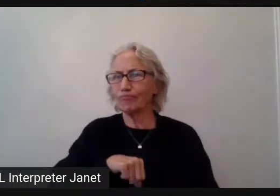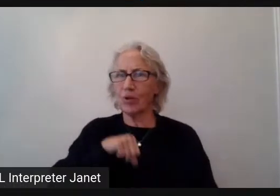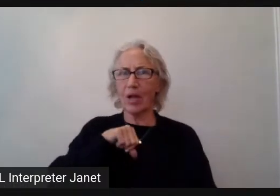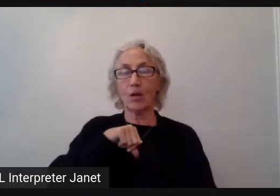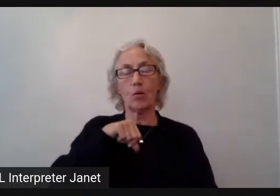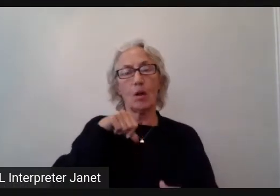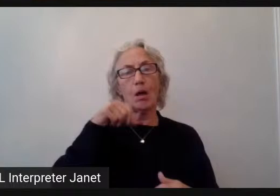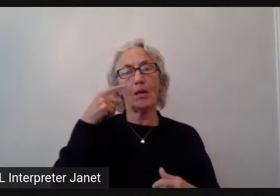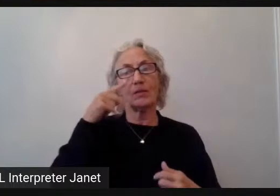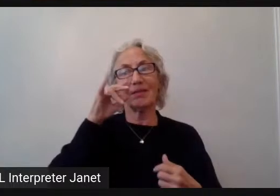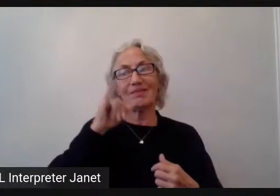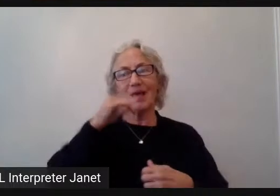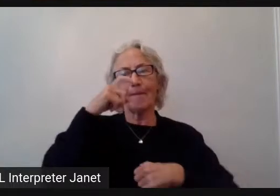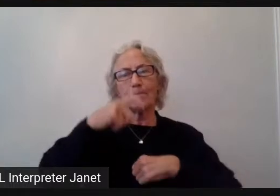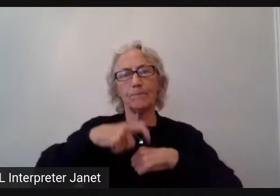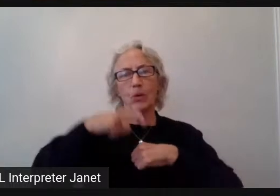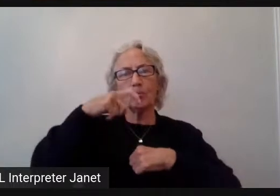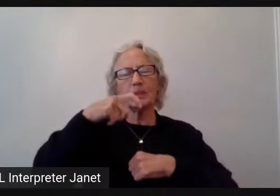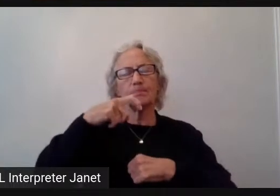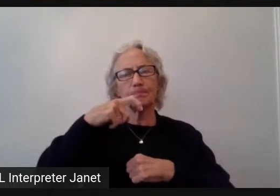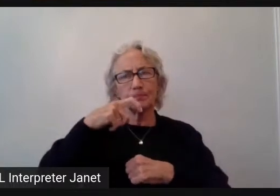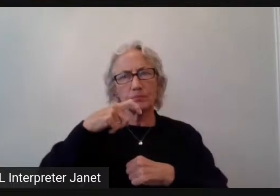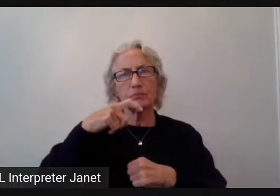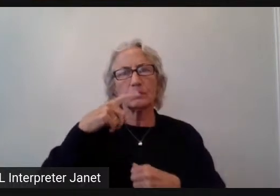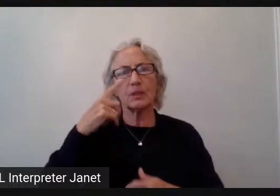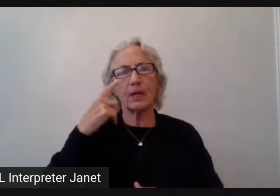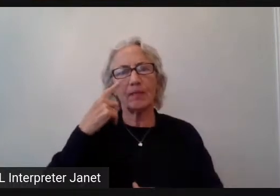And I think at that moment it